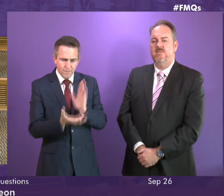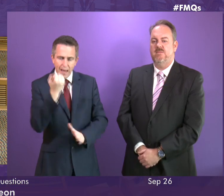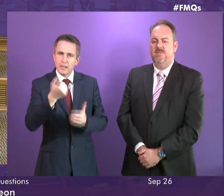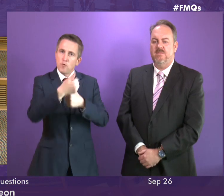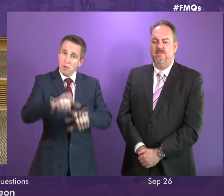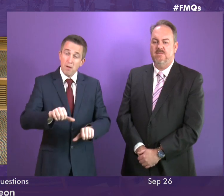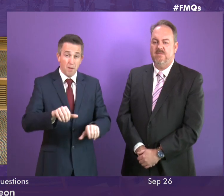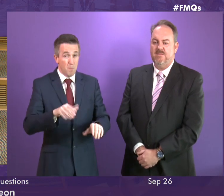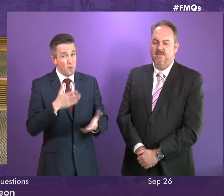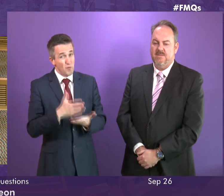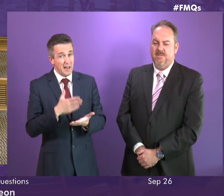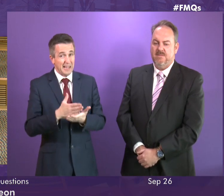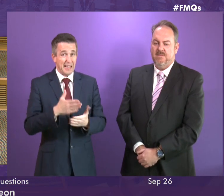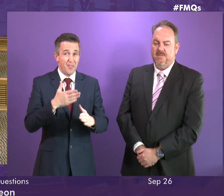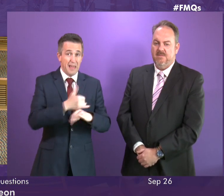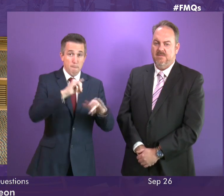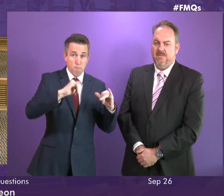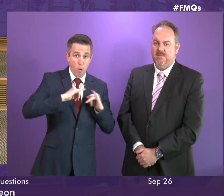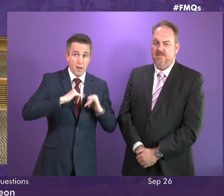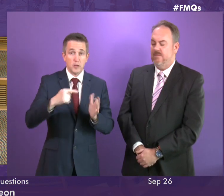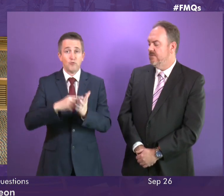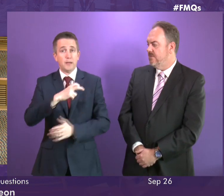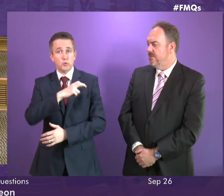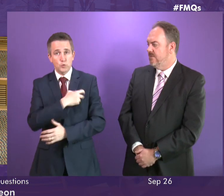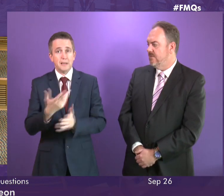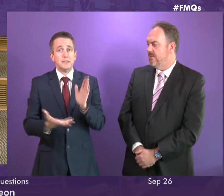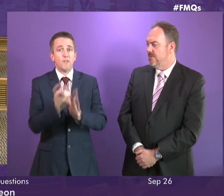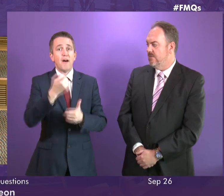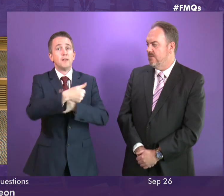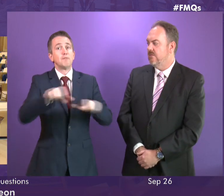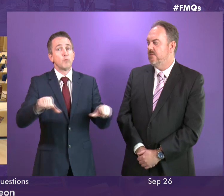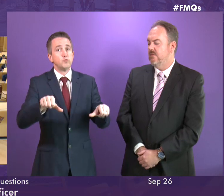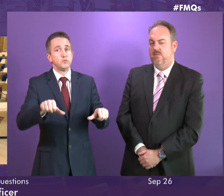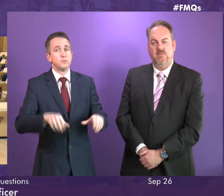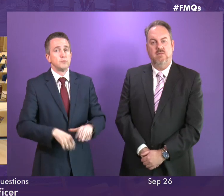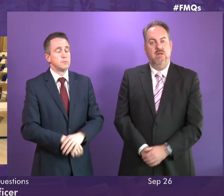it is for the employer and the trade unions to find resolution, and I hope that they will do so quickly.